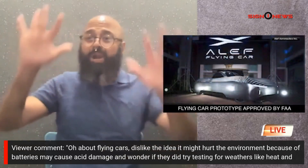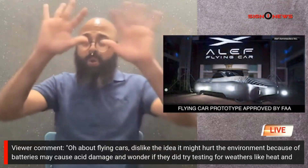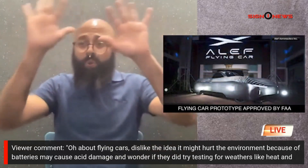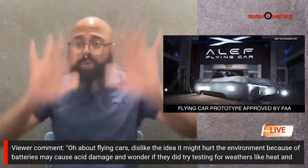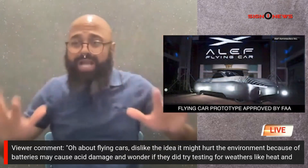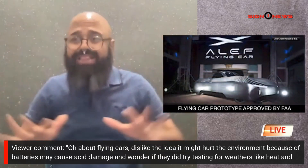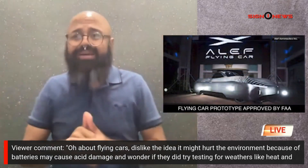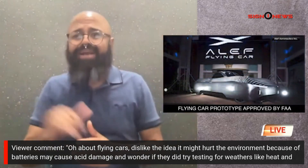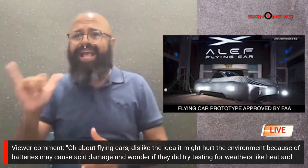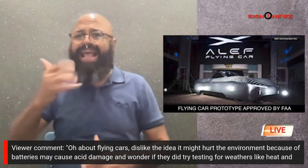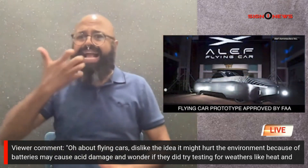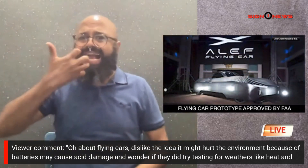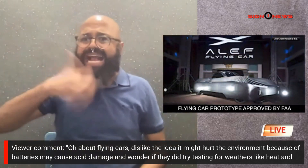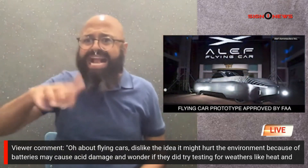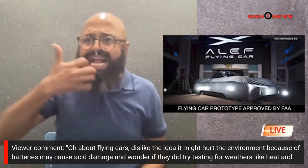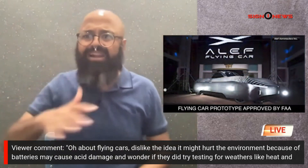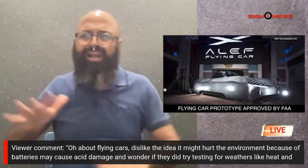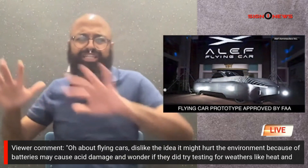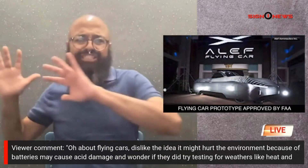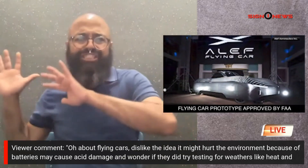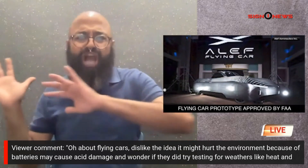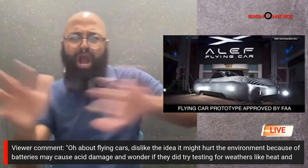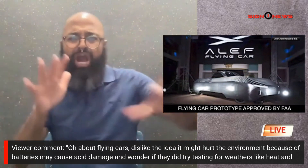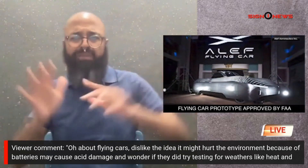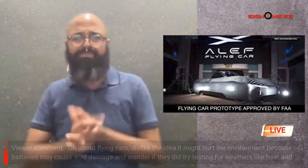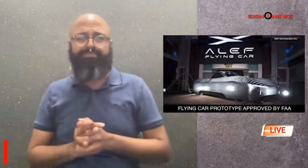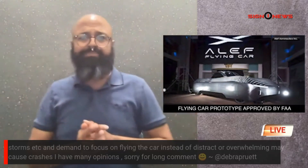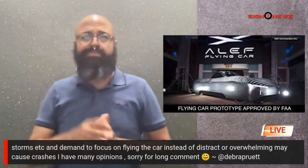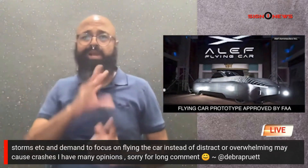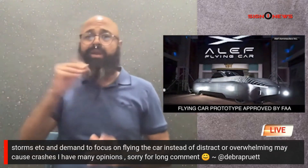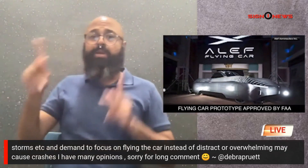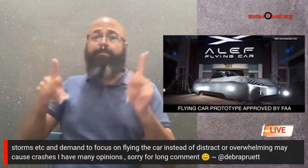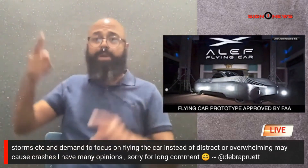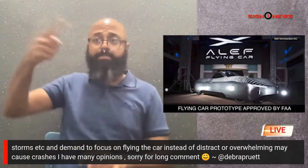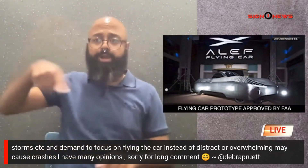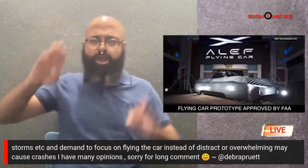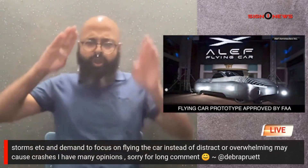like heat and storms and people focusing